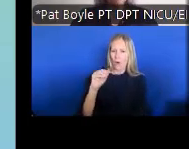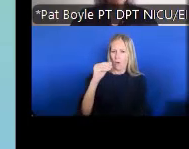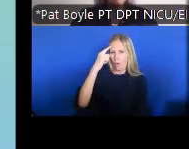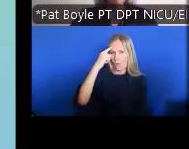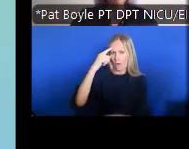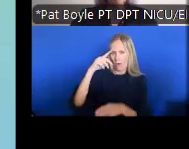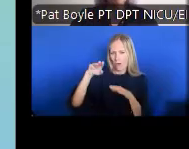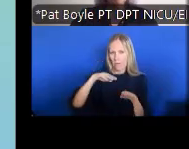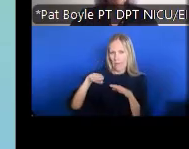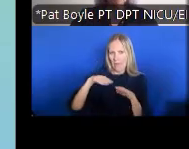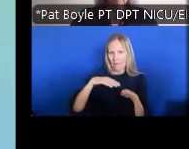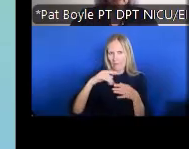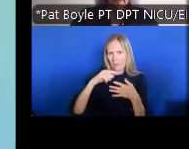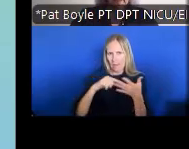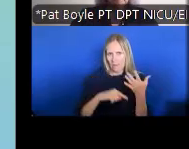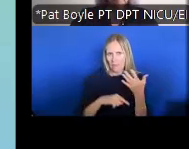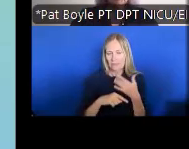these are some of the elements that they're looking at that you